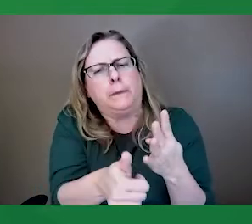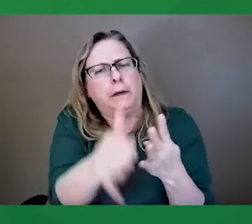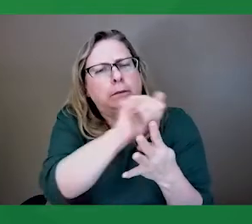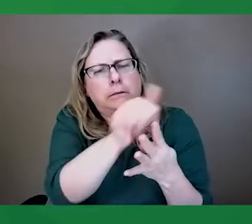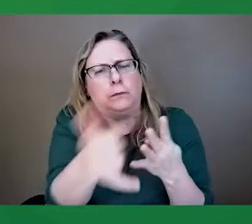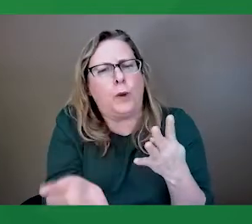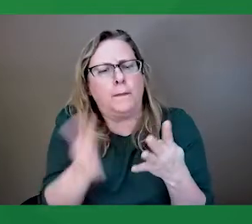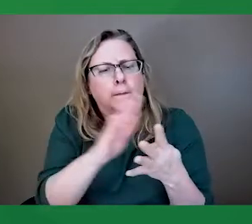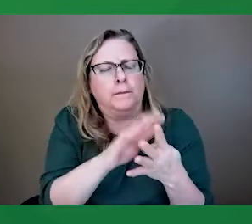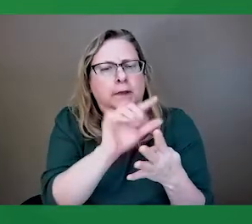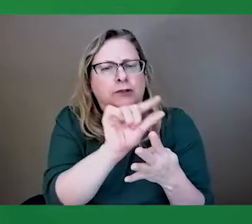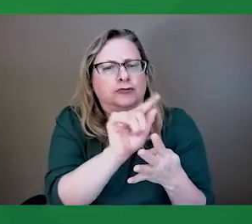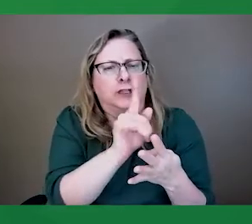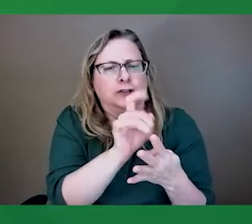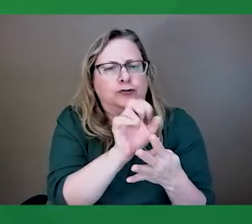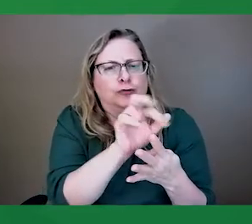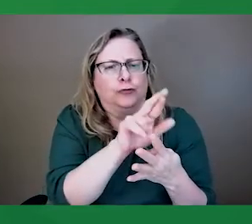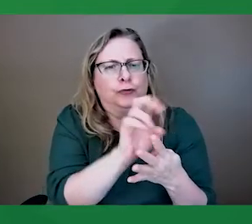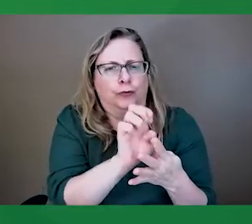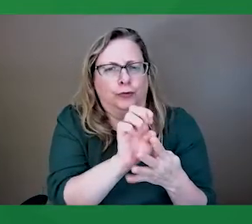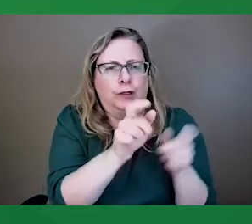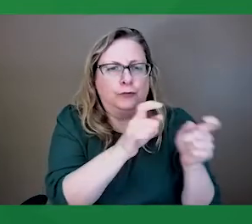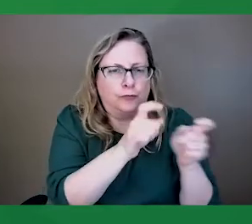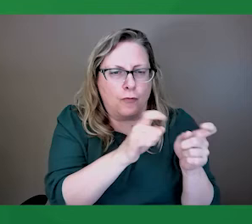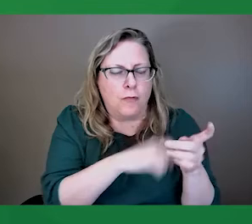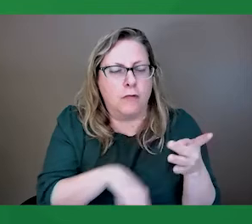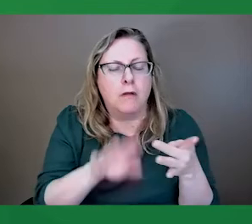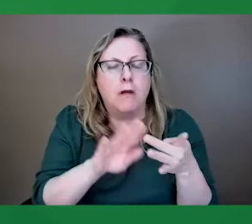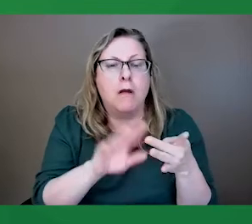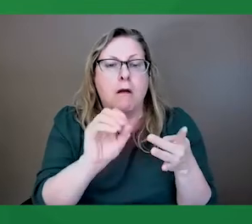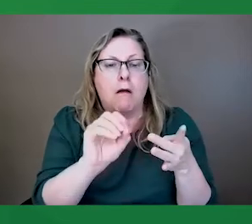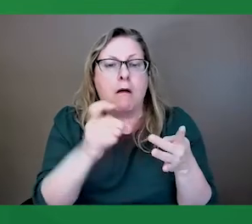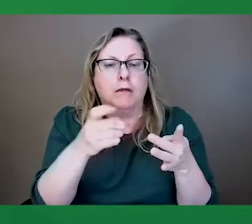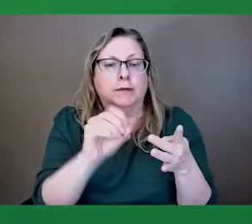Gesture control, Oxo Good Grips kitchen tools,